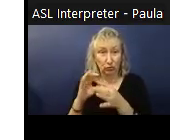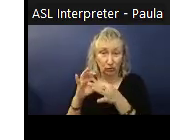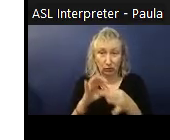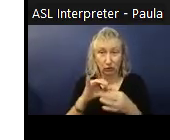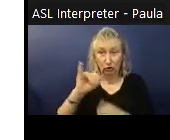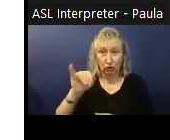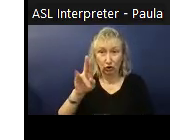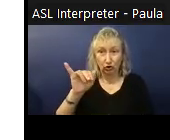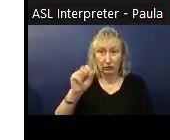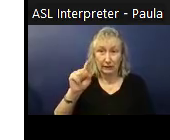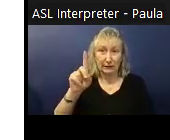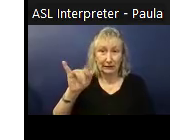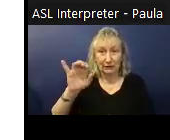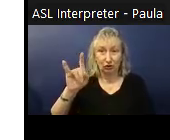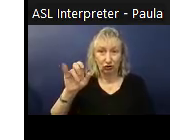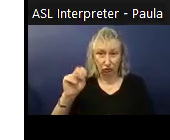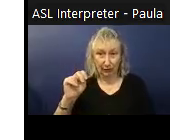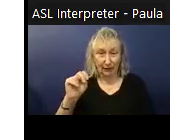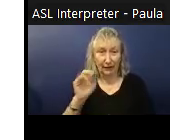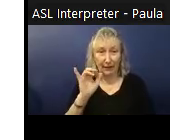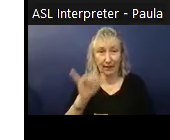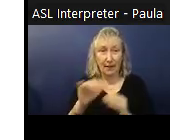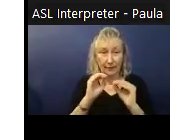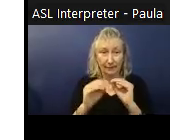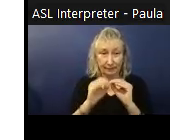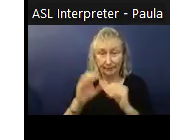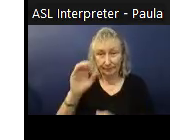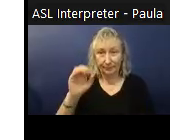The proposed section number is 0055.